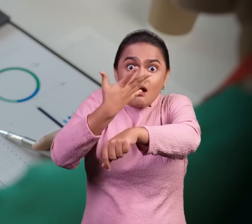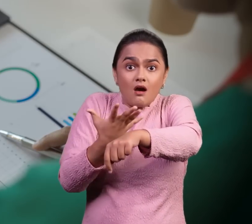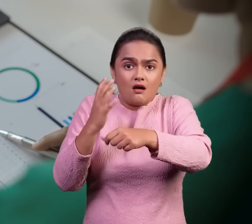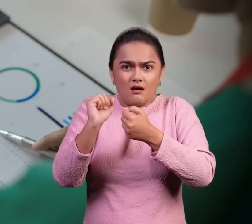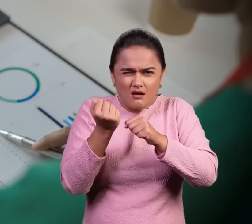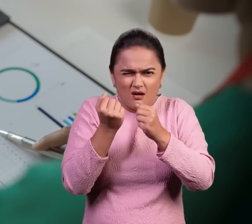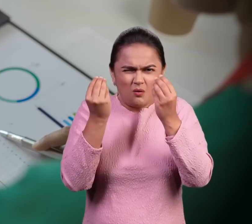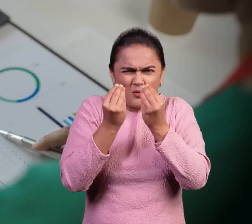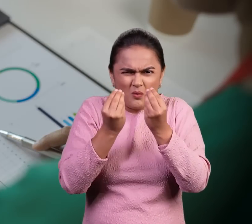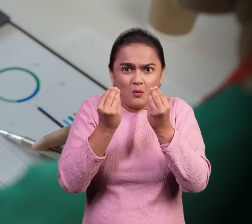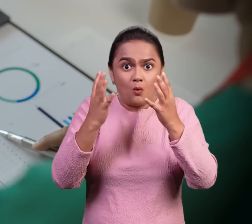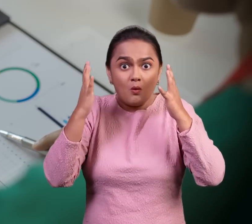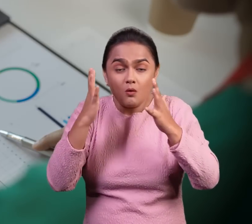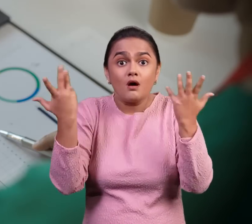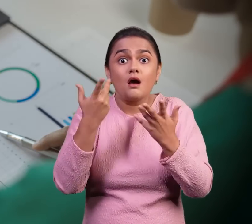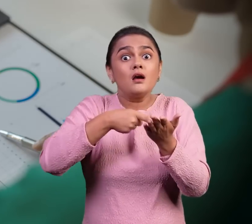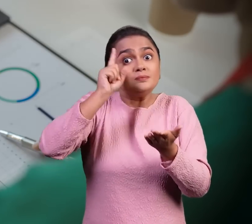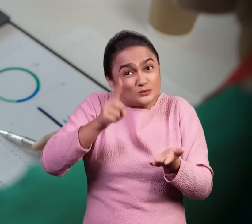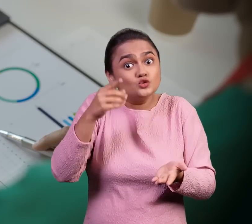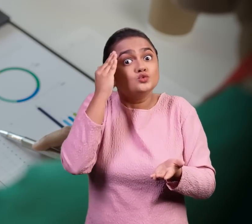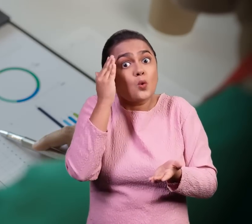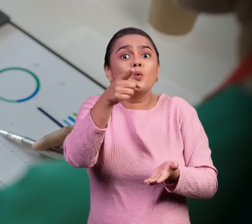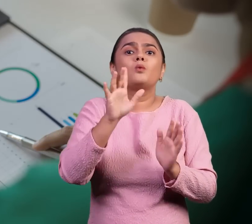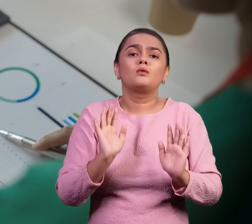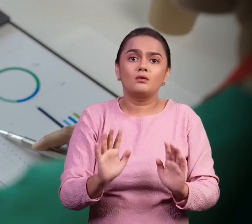It is important to measures the amount of HIV in the blood.